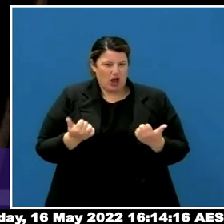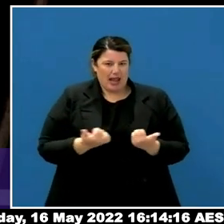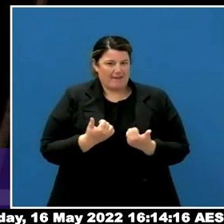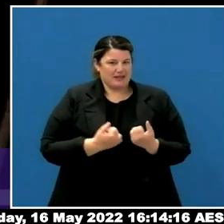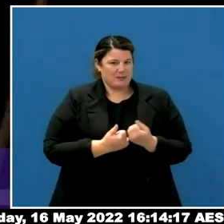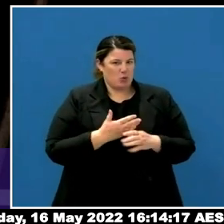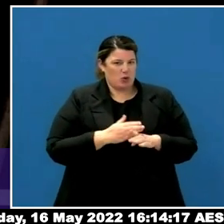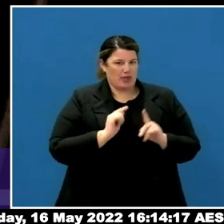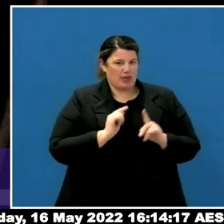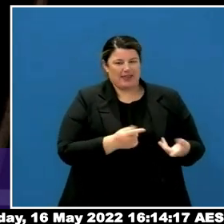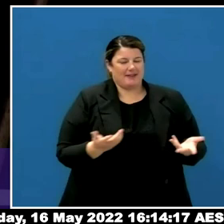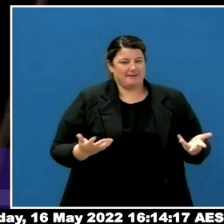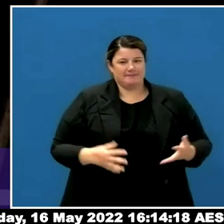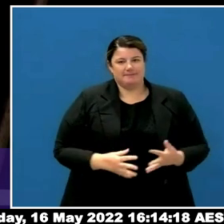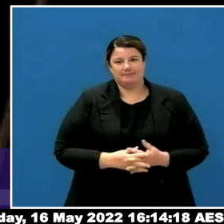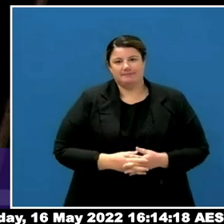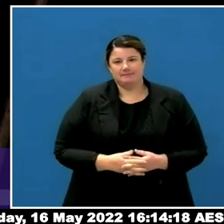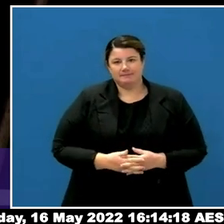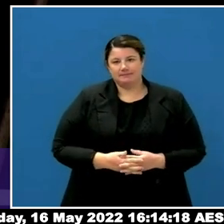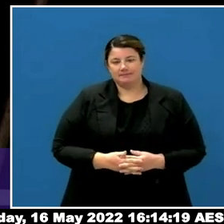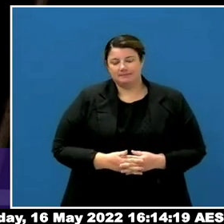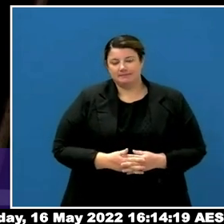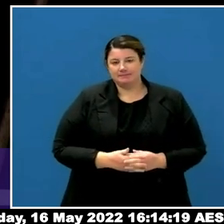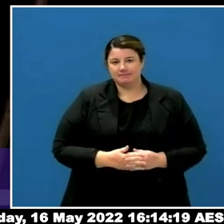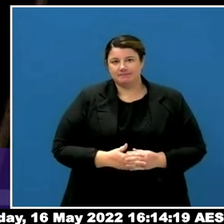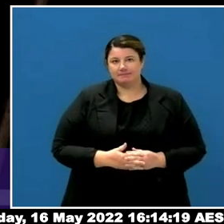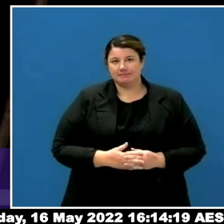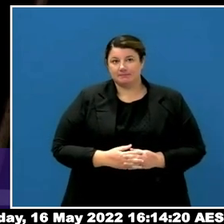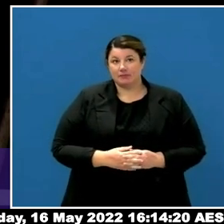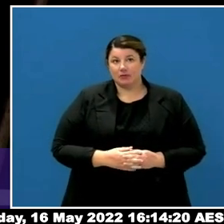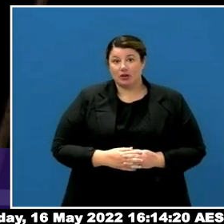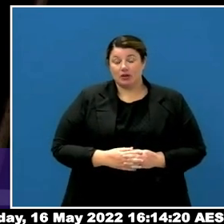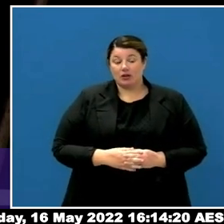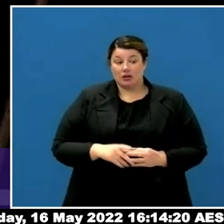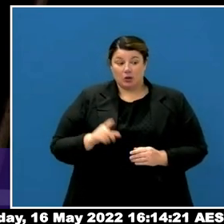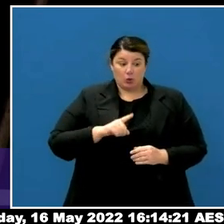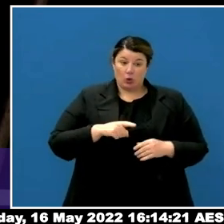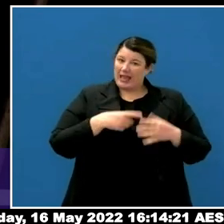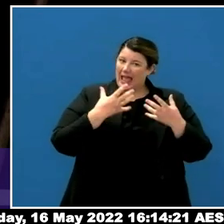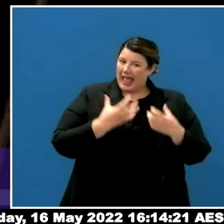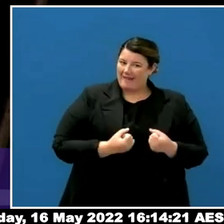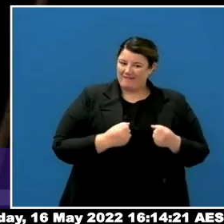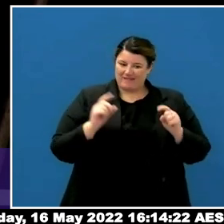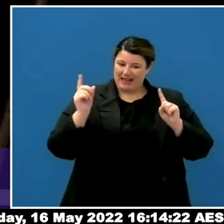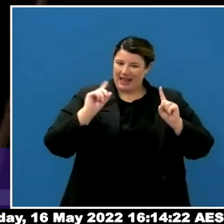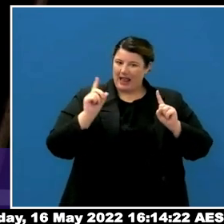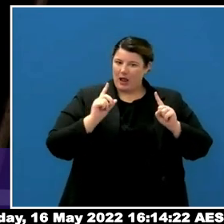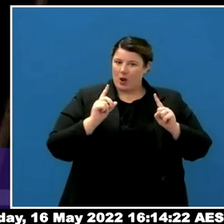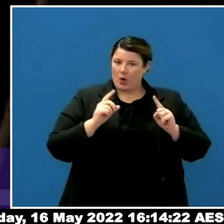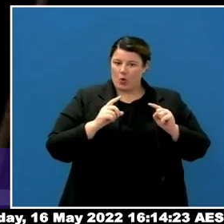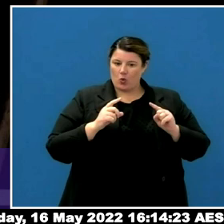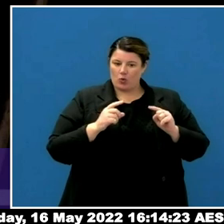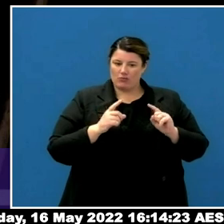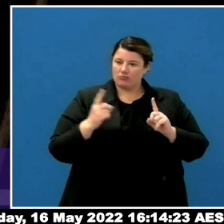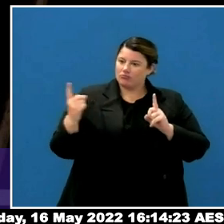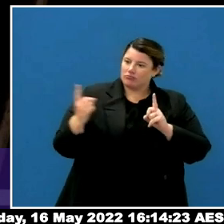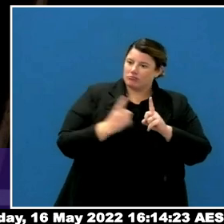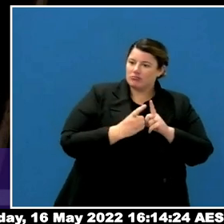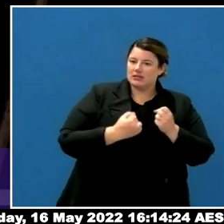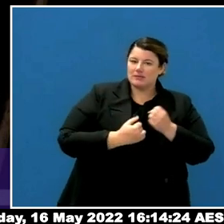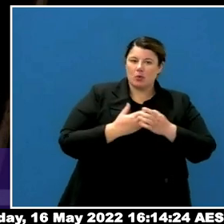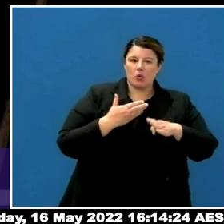I think if - what he has now is giving him a bit more independence on making his own